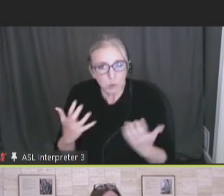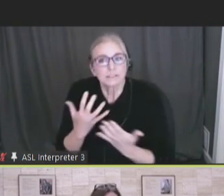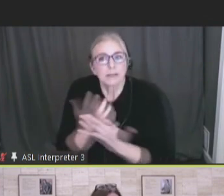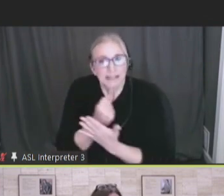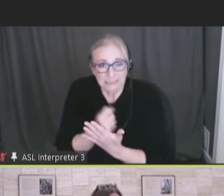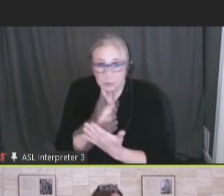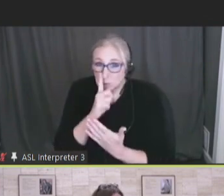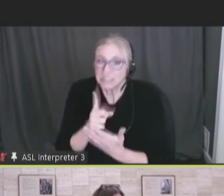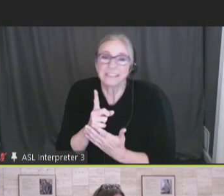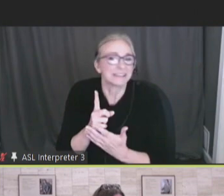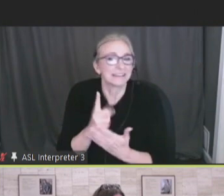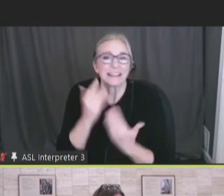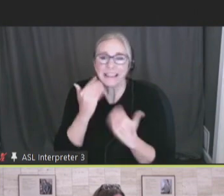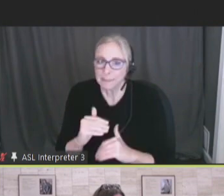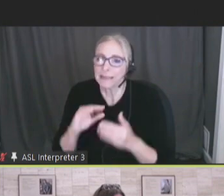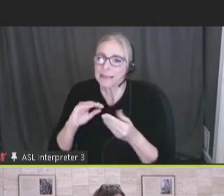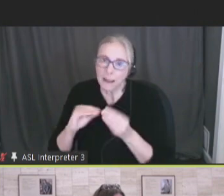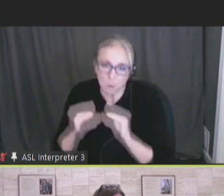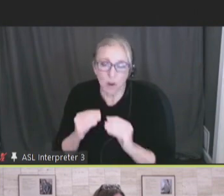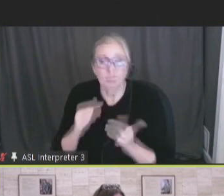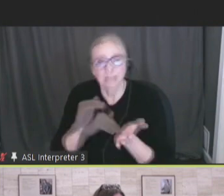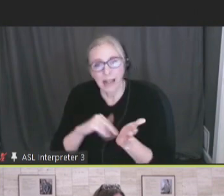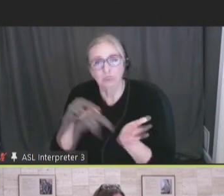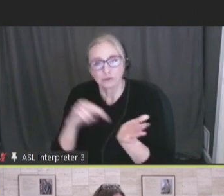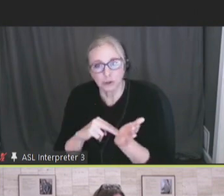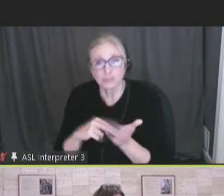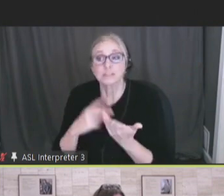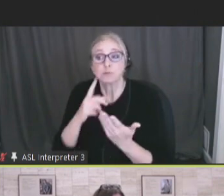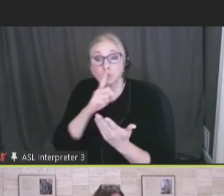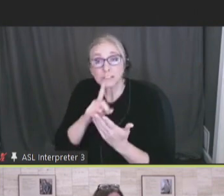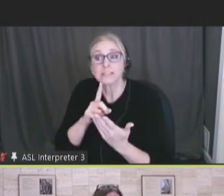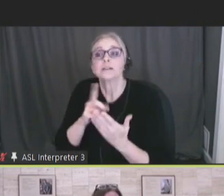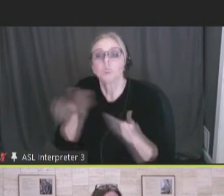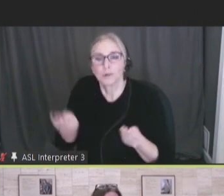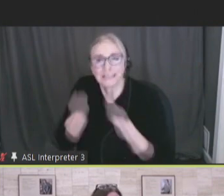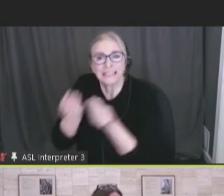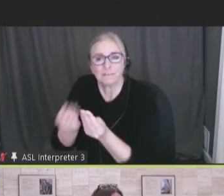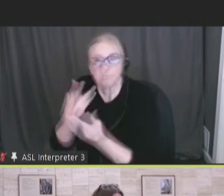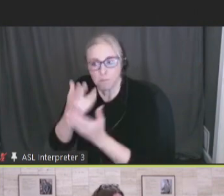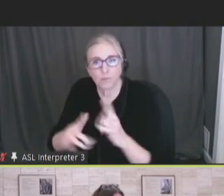strained in this area in Canada. And we'll co-administer both vaccines whenever possible.